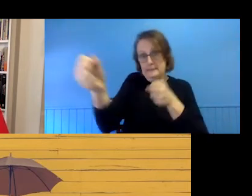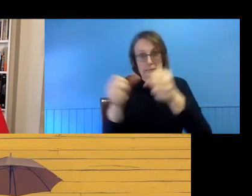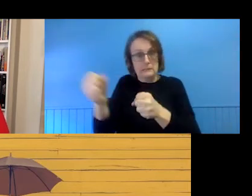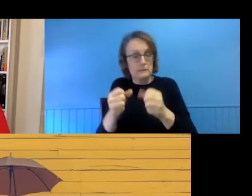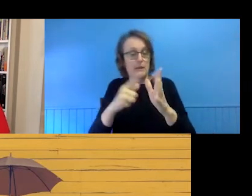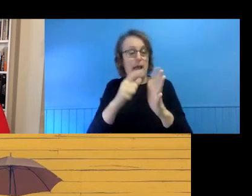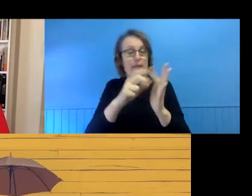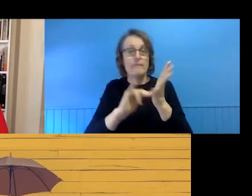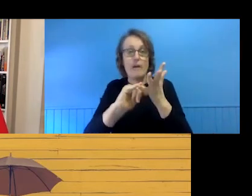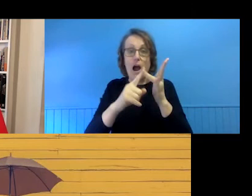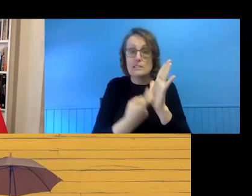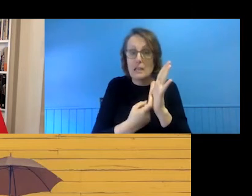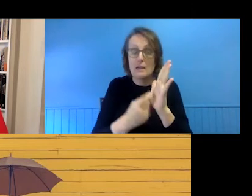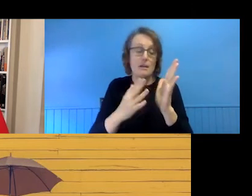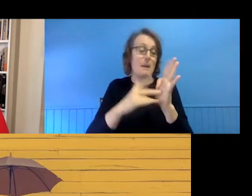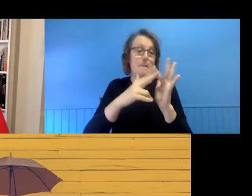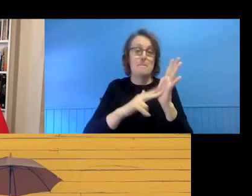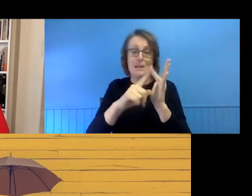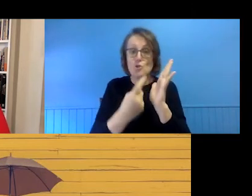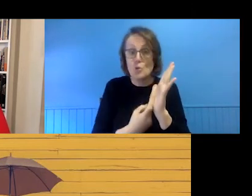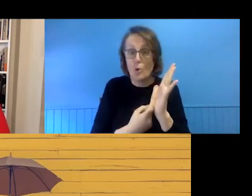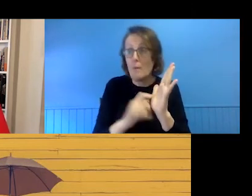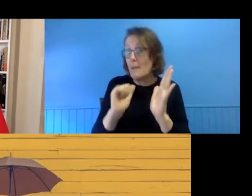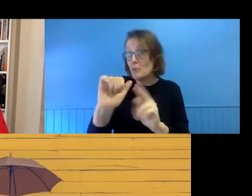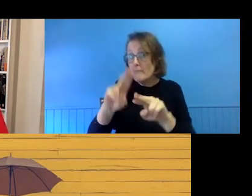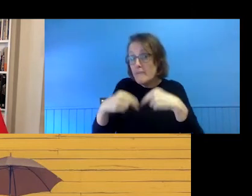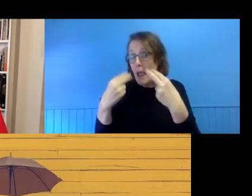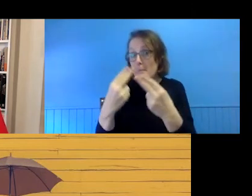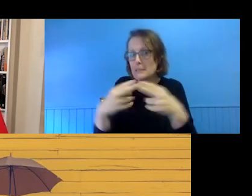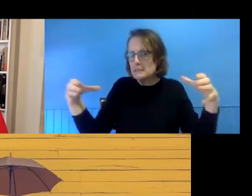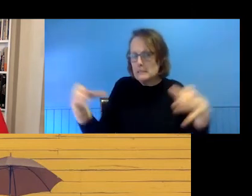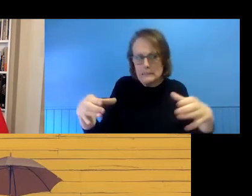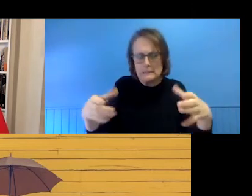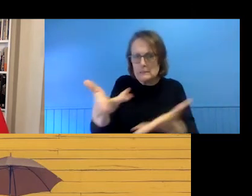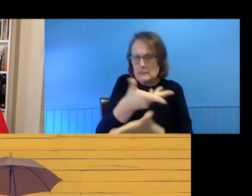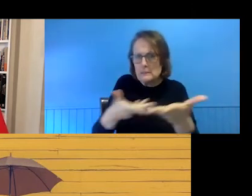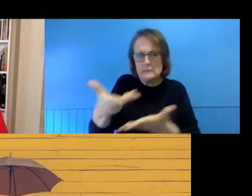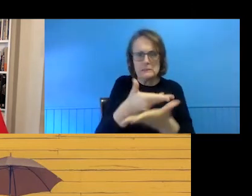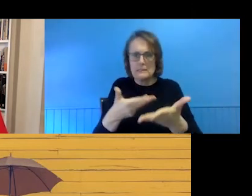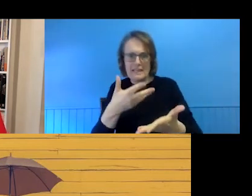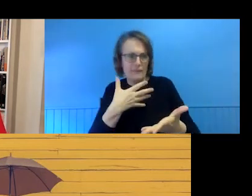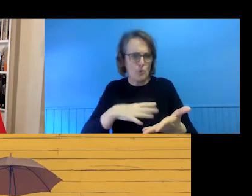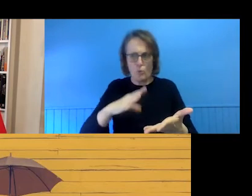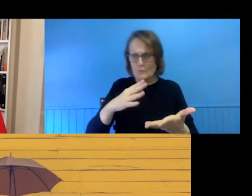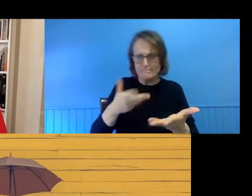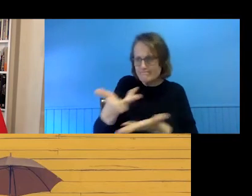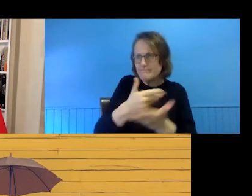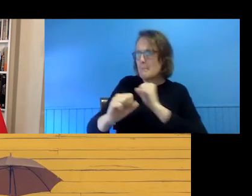that you trust, maybe even close family or friends, and if you feel that a market message that you want to send out into the world is a